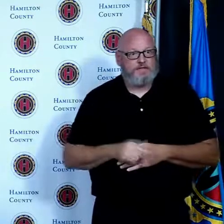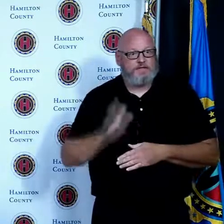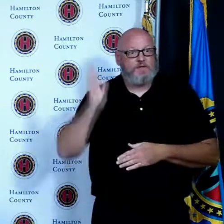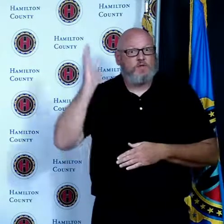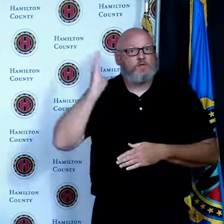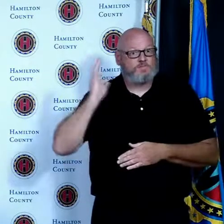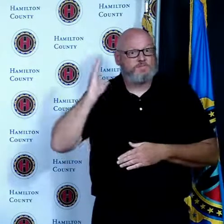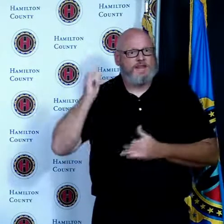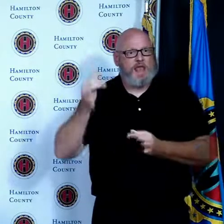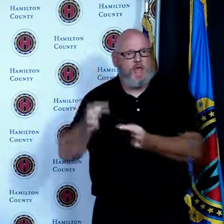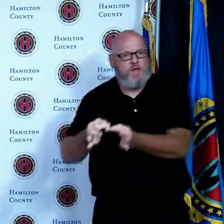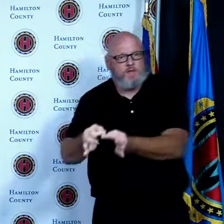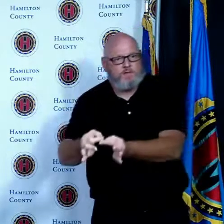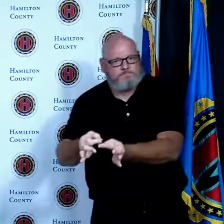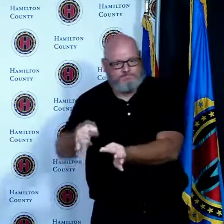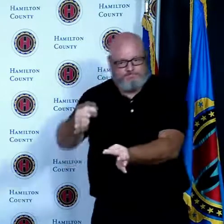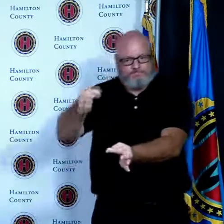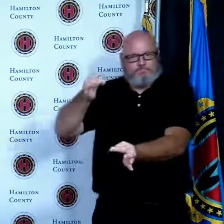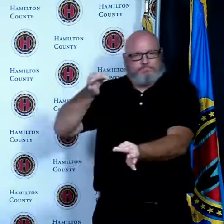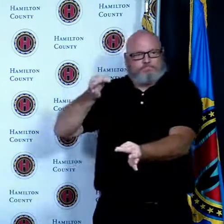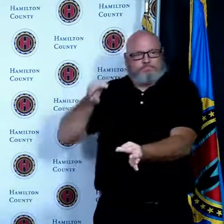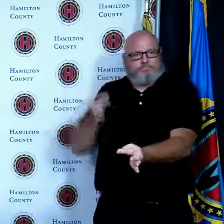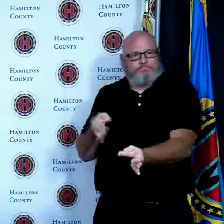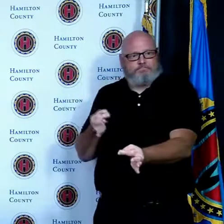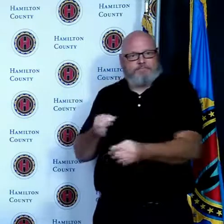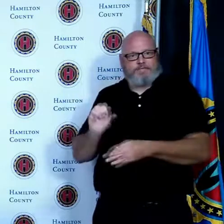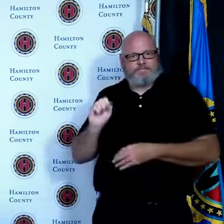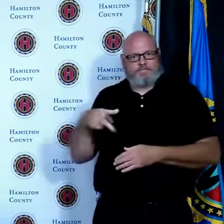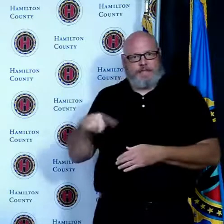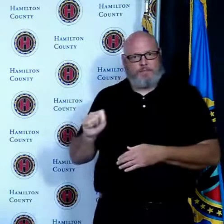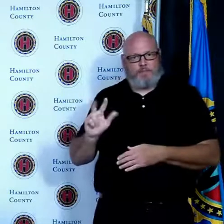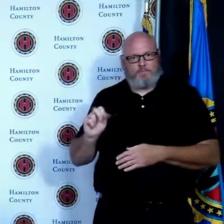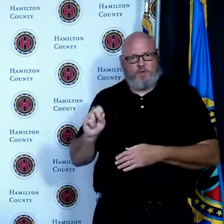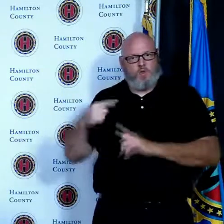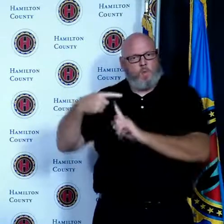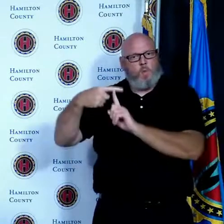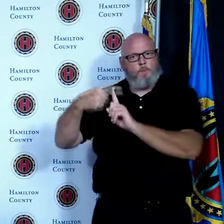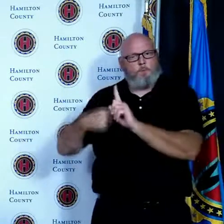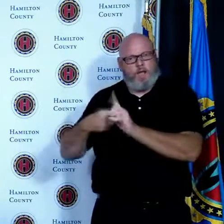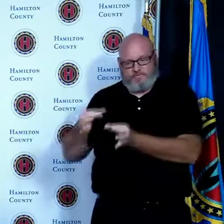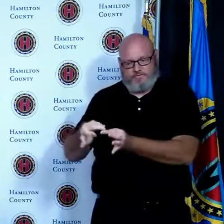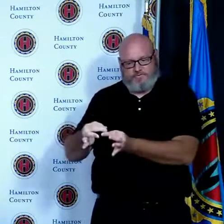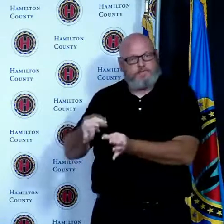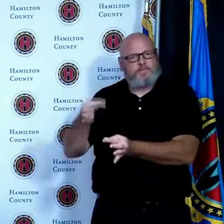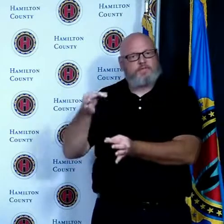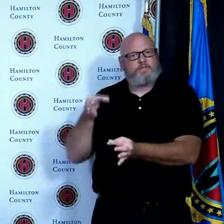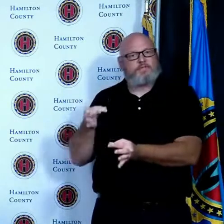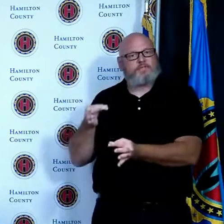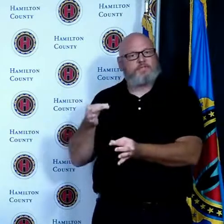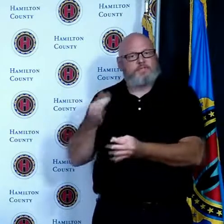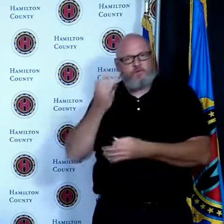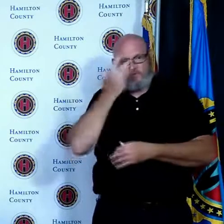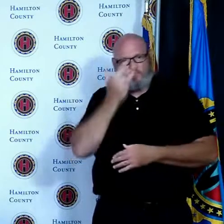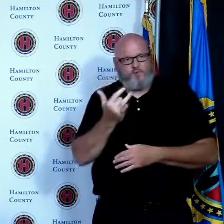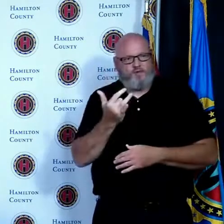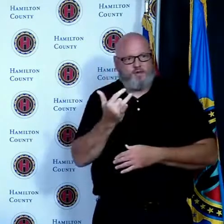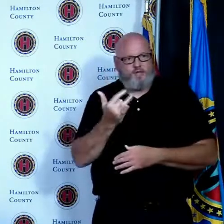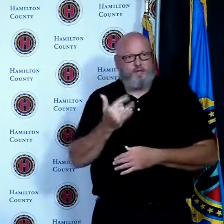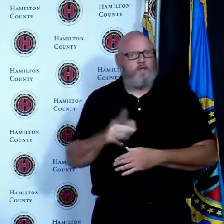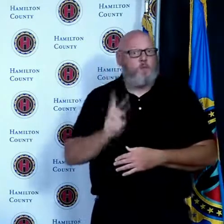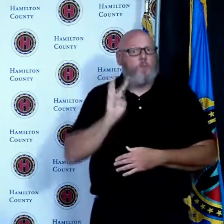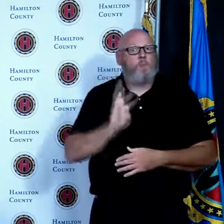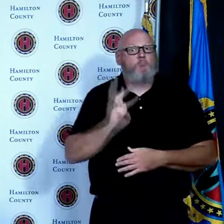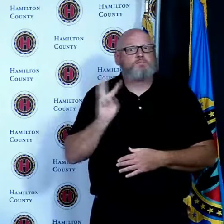go to my Census no my2020census.gov to fill it out today again I've done it